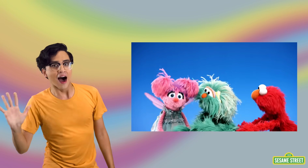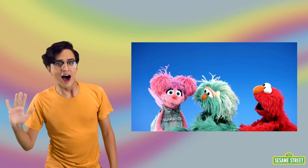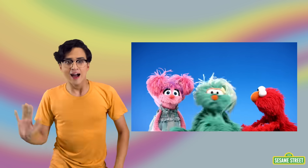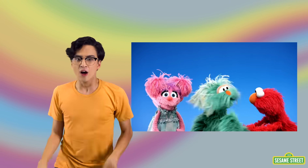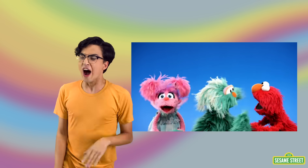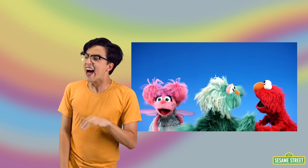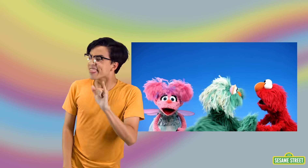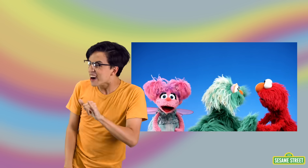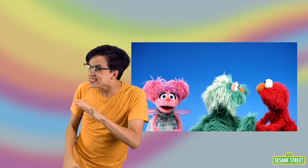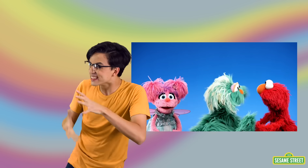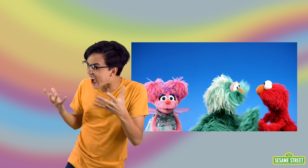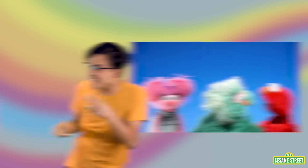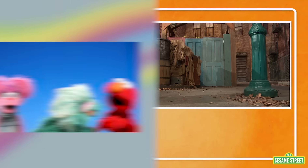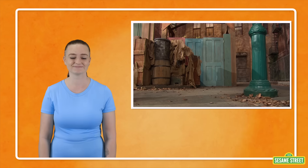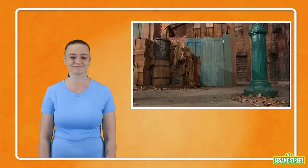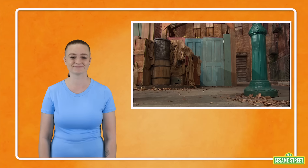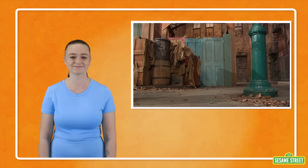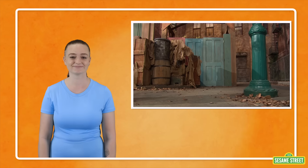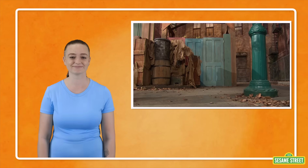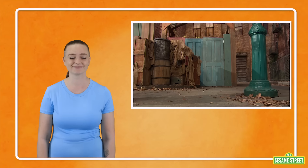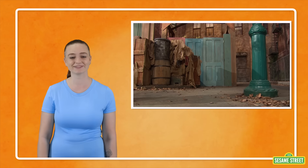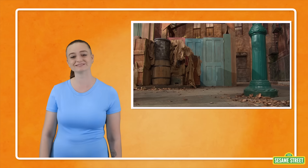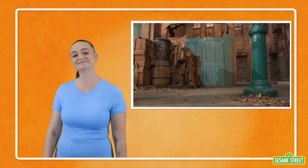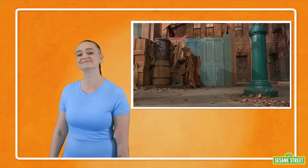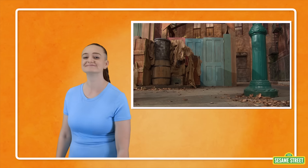That was really fun! - That was amazing.